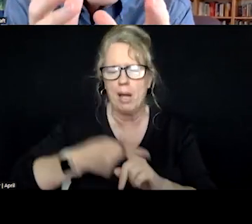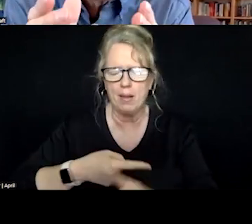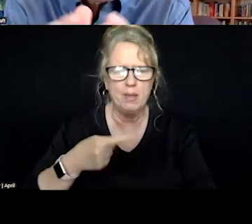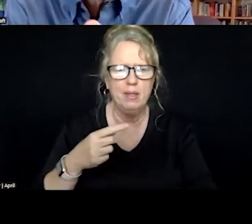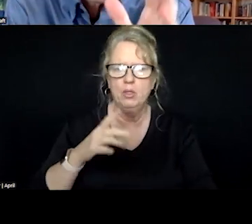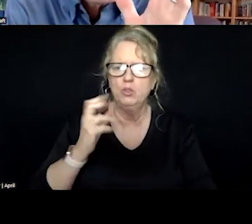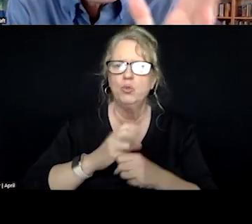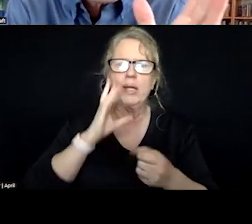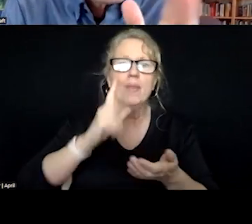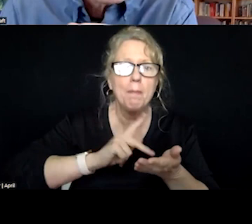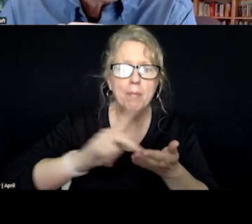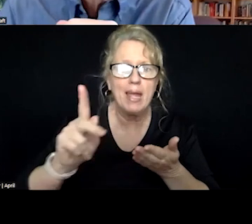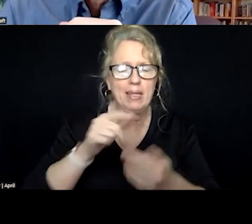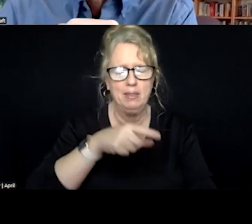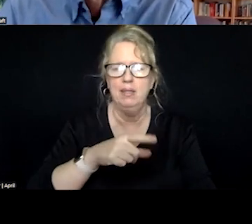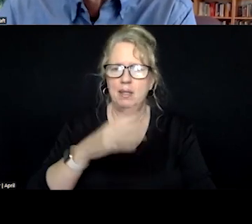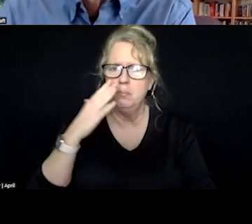PAID VERSION. IT IS EXTREMELY SUPERIOR.